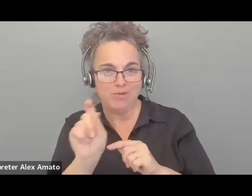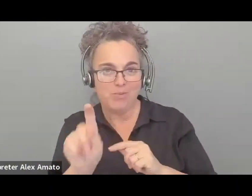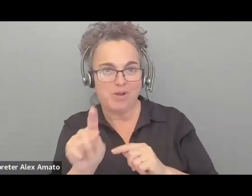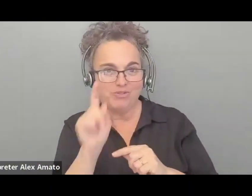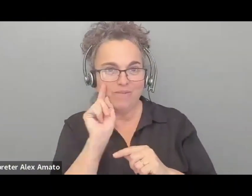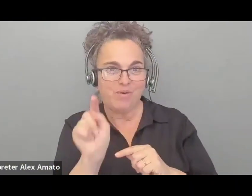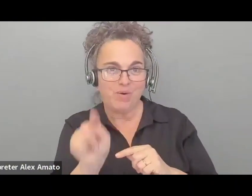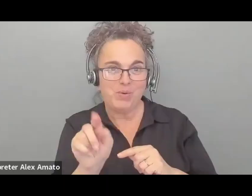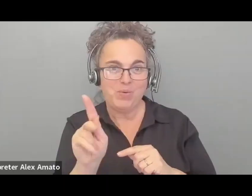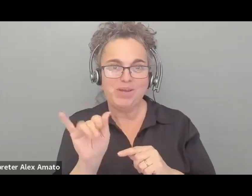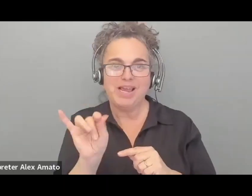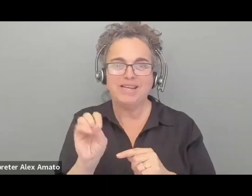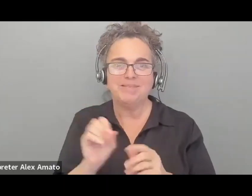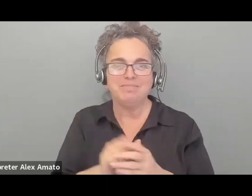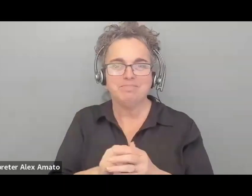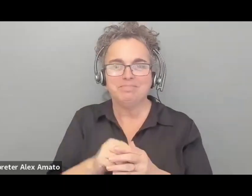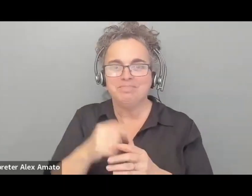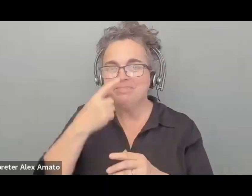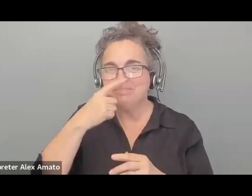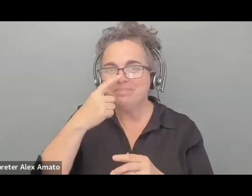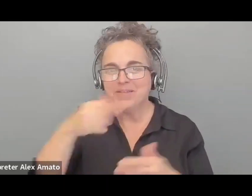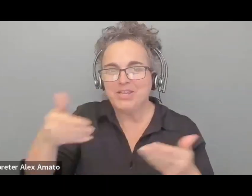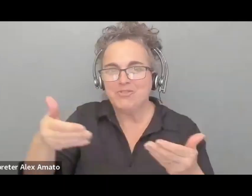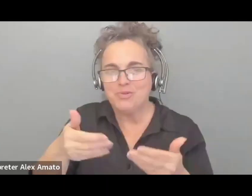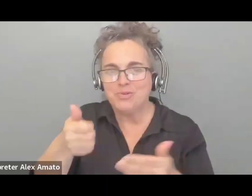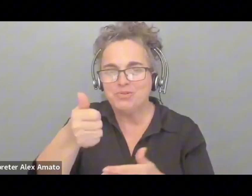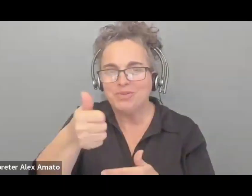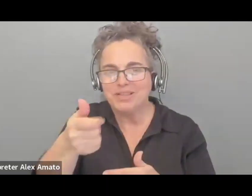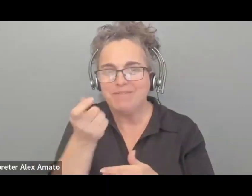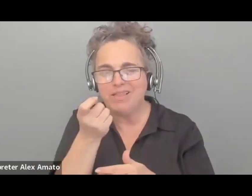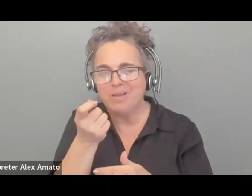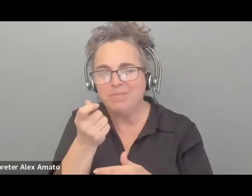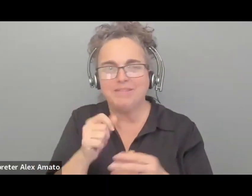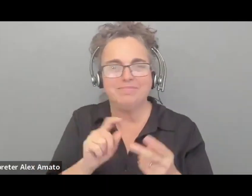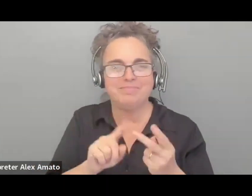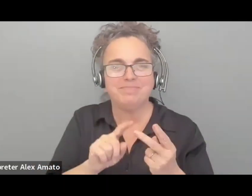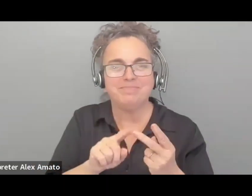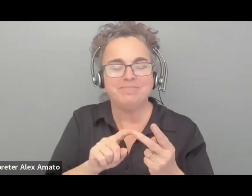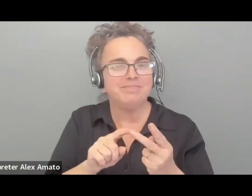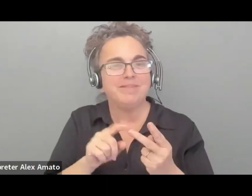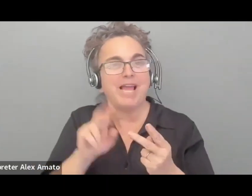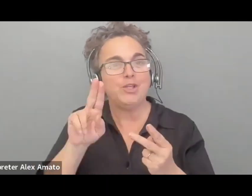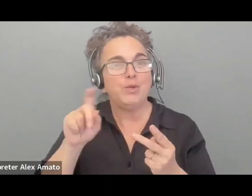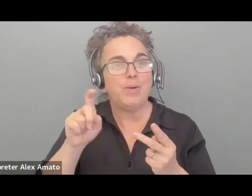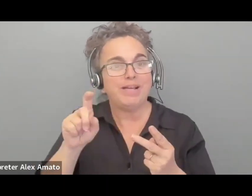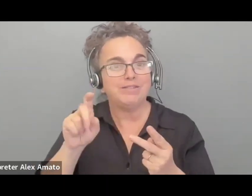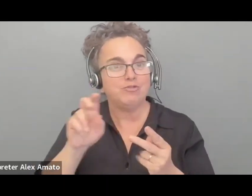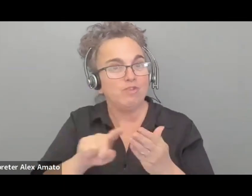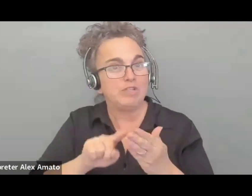Could you introduce yourself a bit and and how UX research fits into your organization's approach